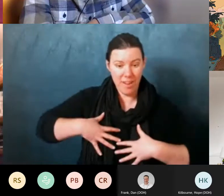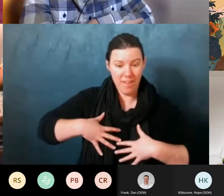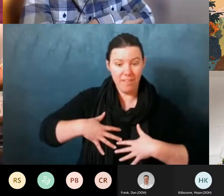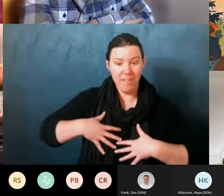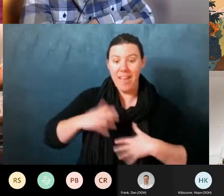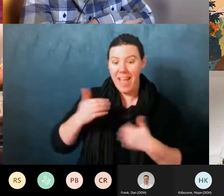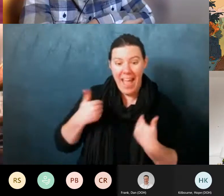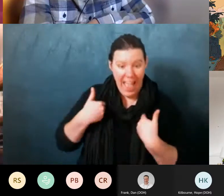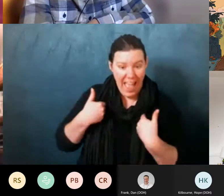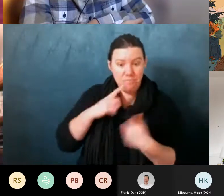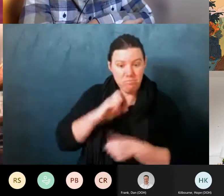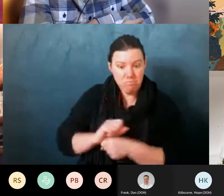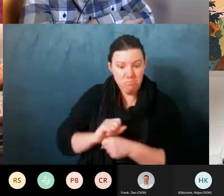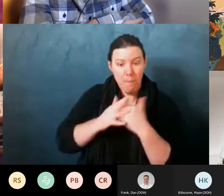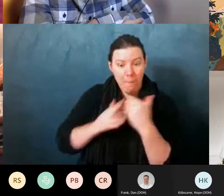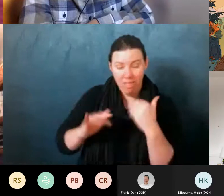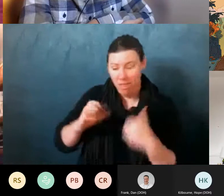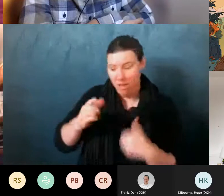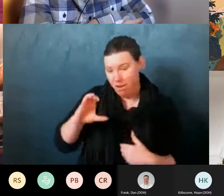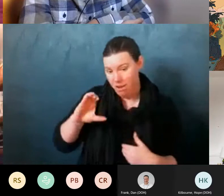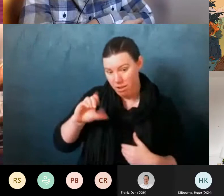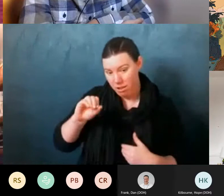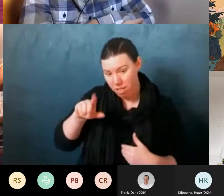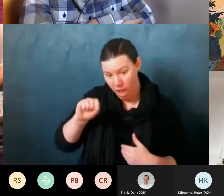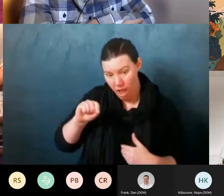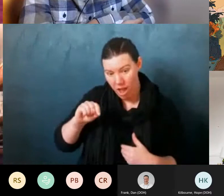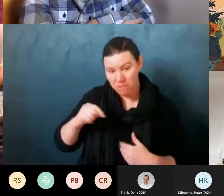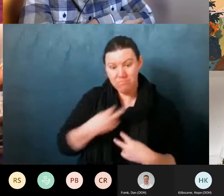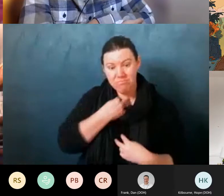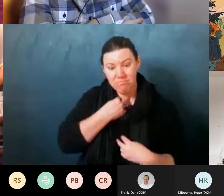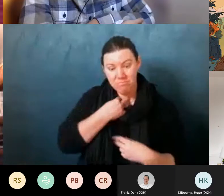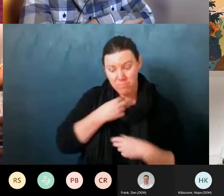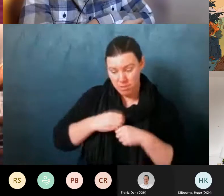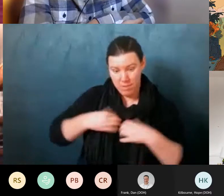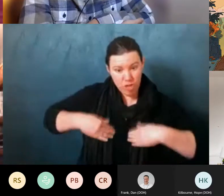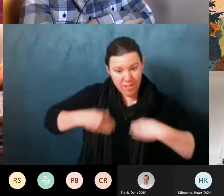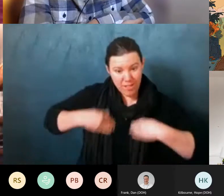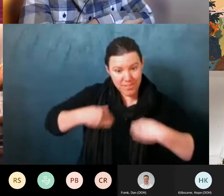And the final thing, which is kind of the worst is I went to my doctor starting in,